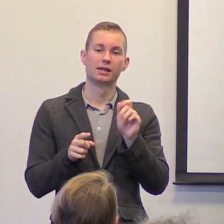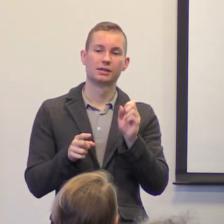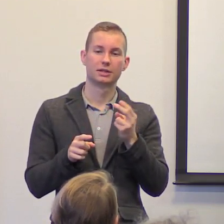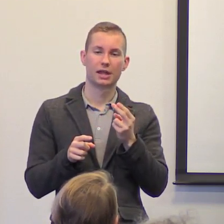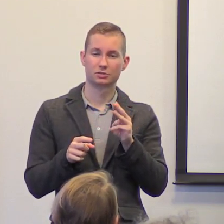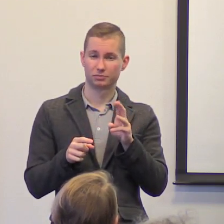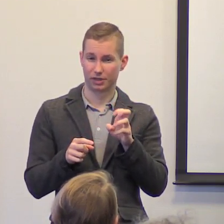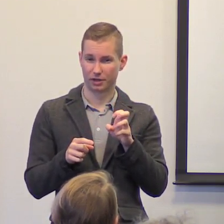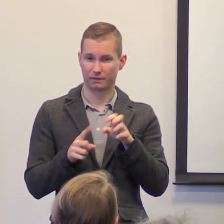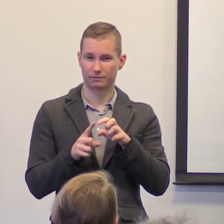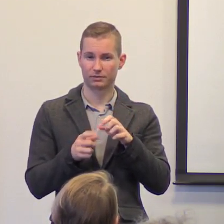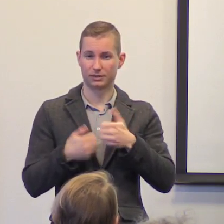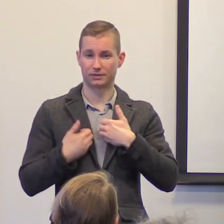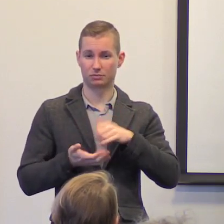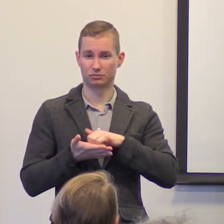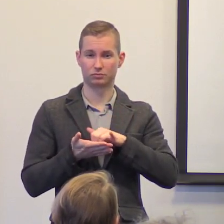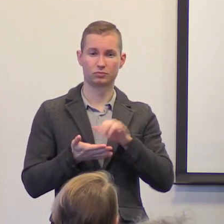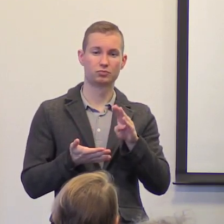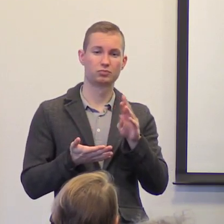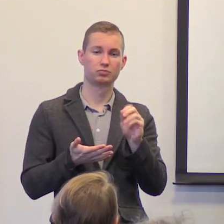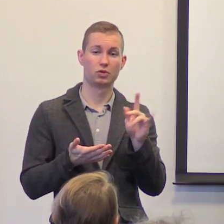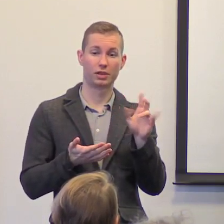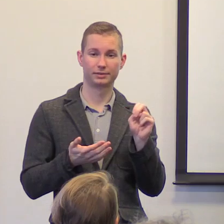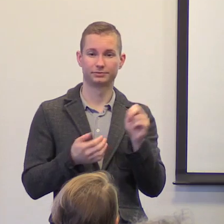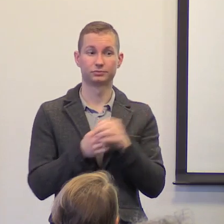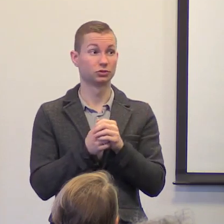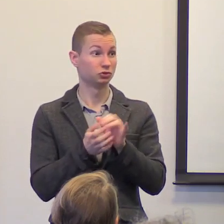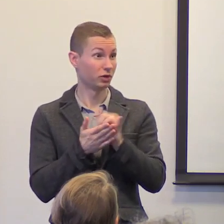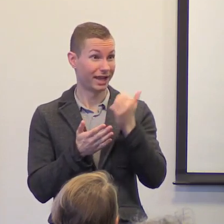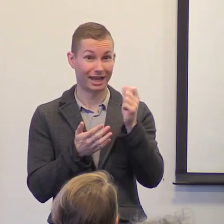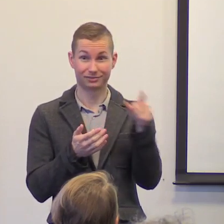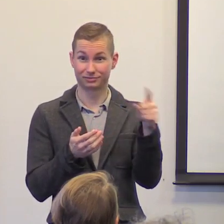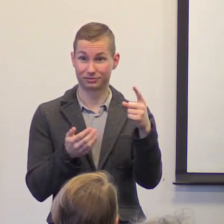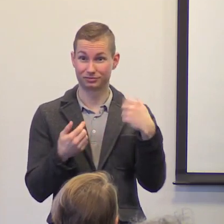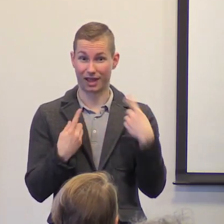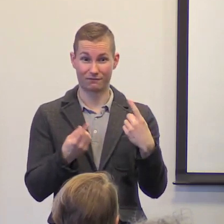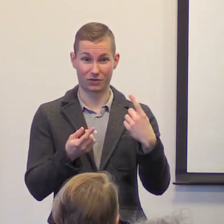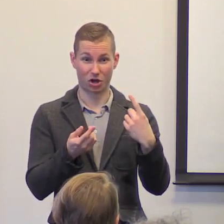He lives in Brooklyn. New York City ... Has anyone here ever ridden the New York City subways?